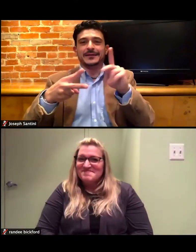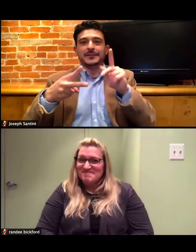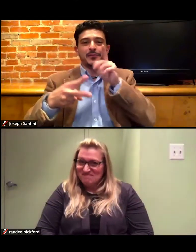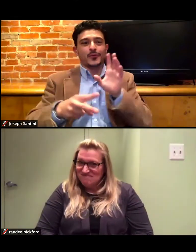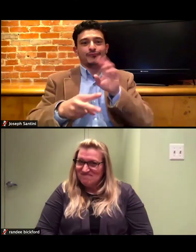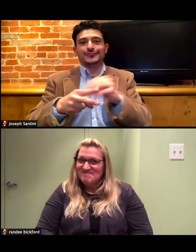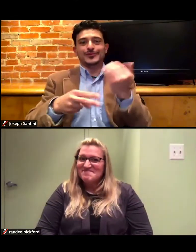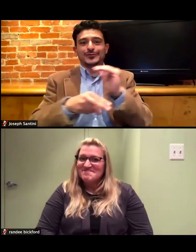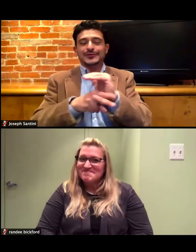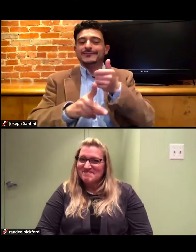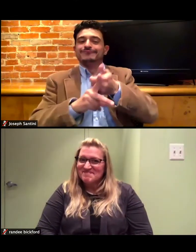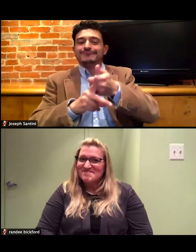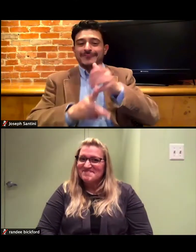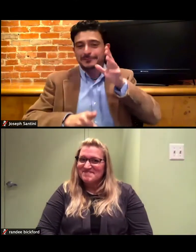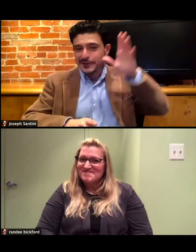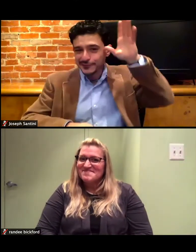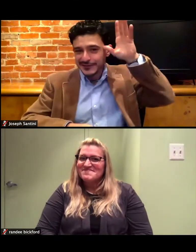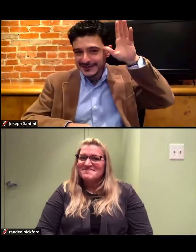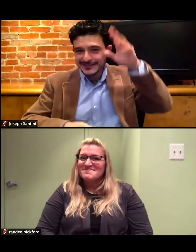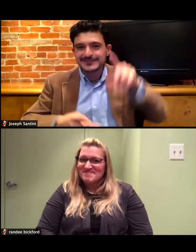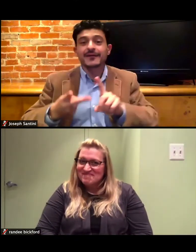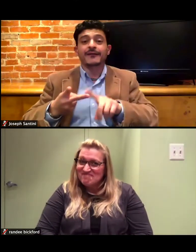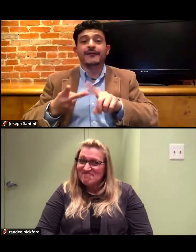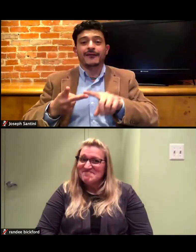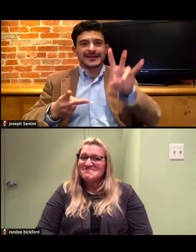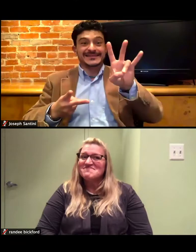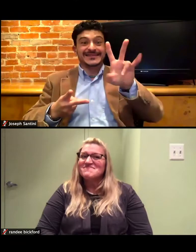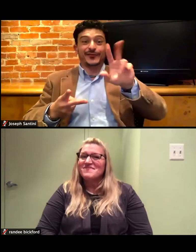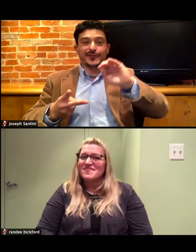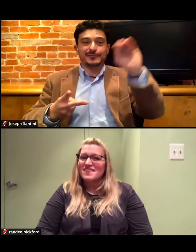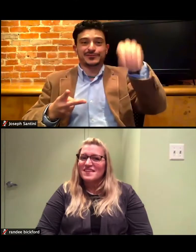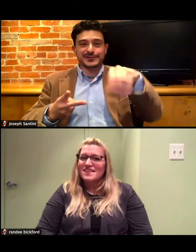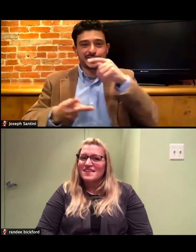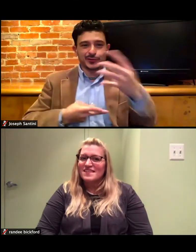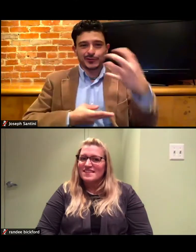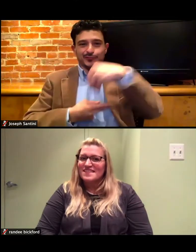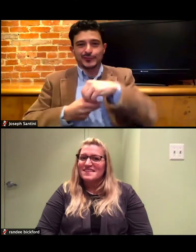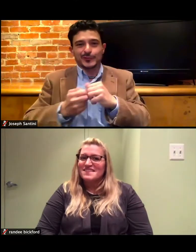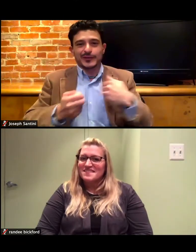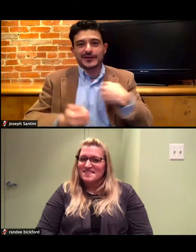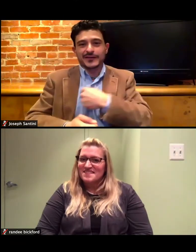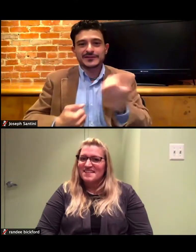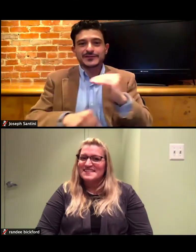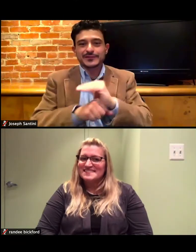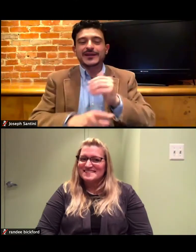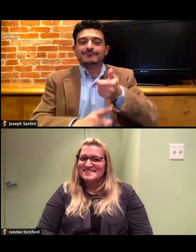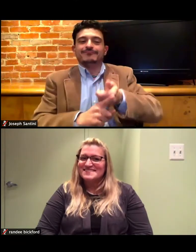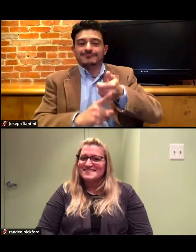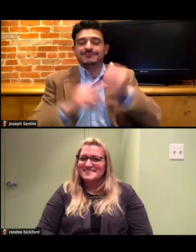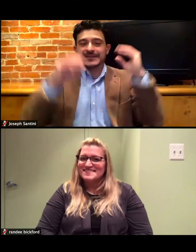We have about over 70% teachers and then almost remaining audience, it's actually parents.